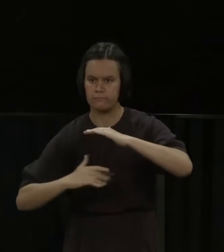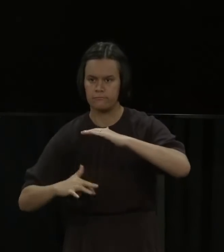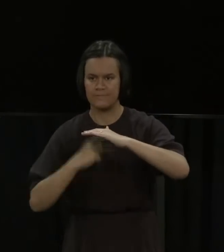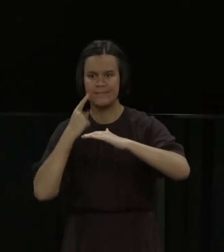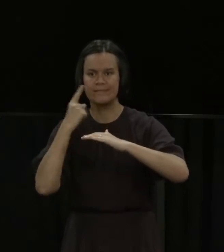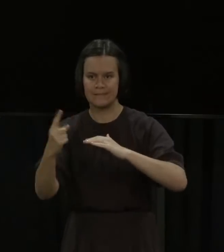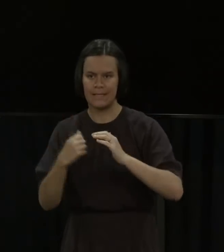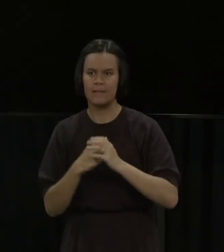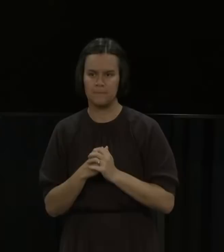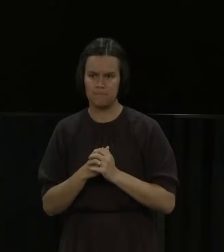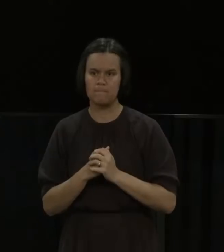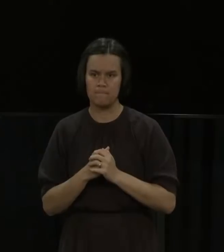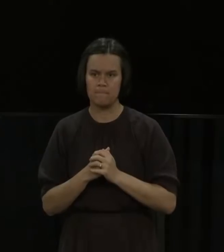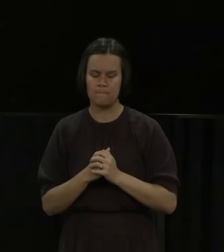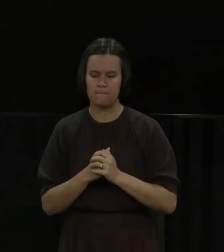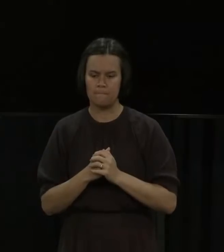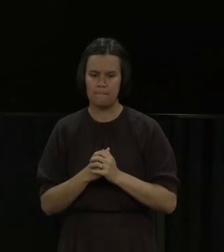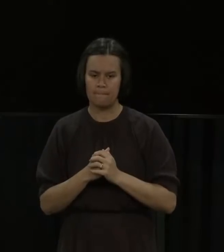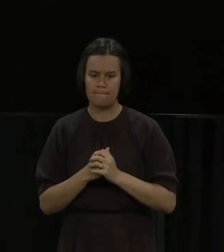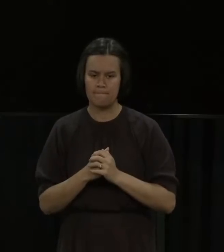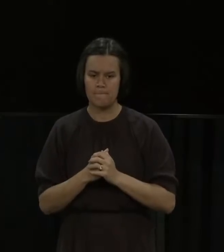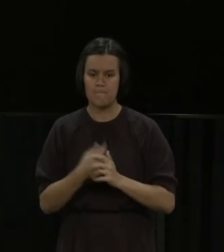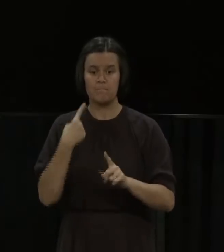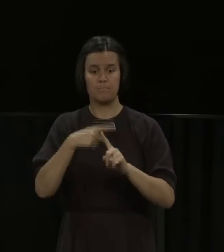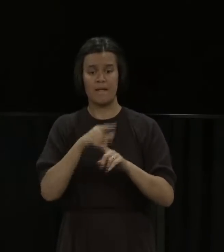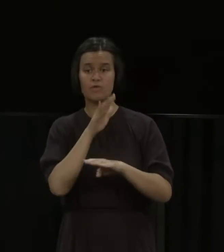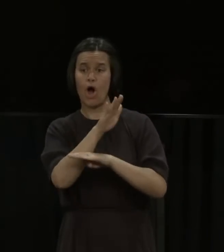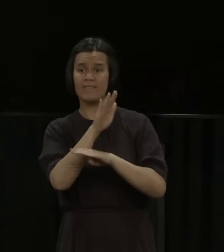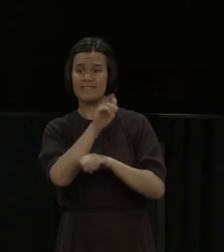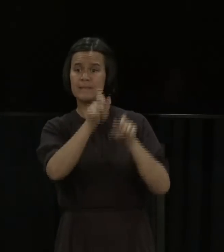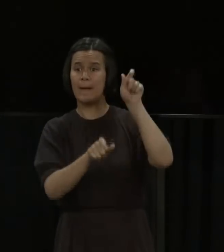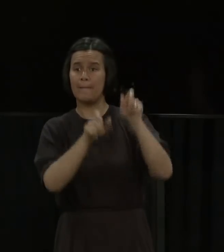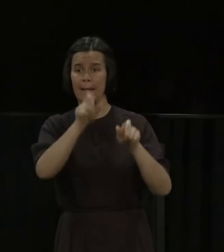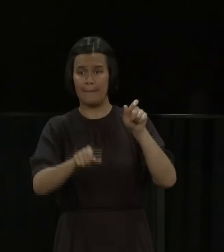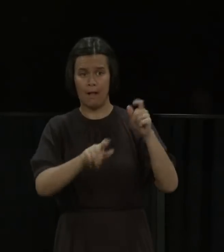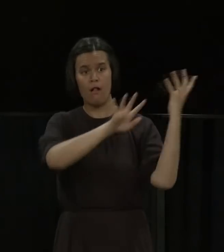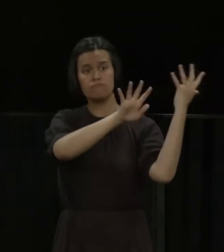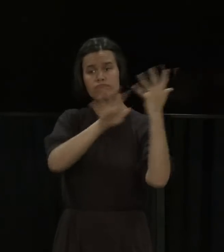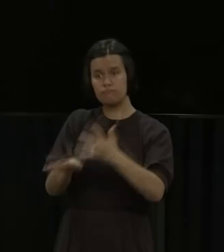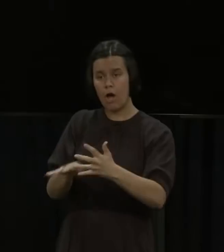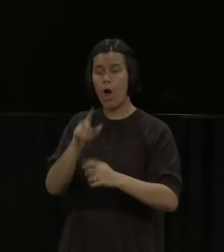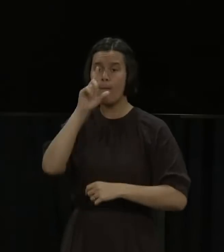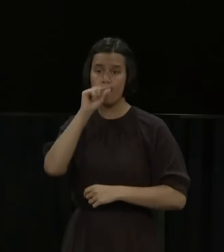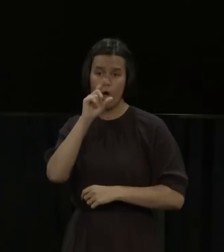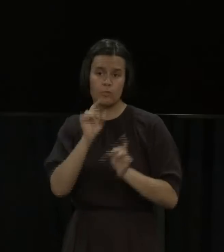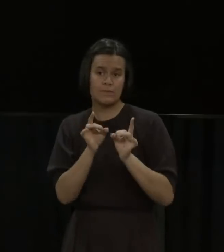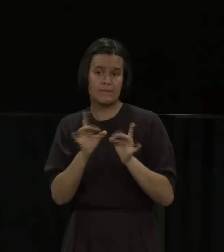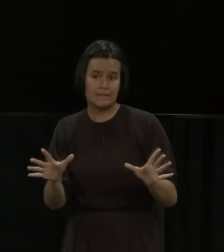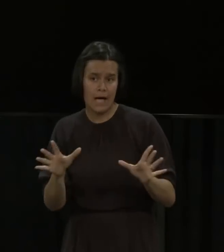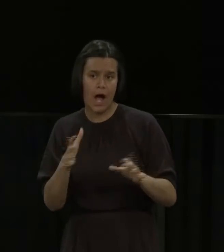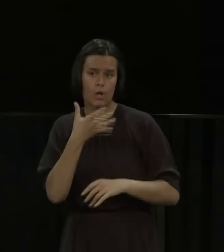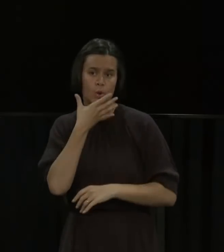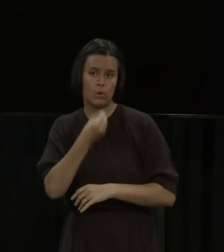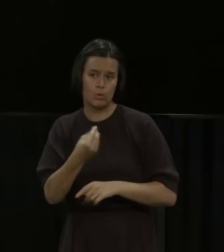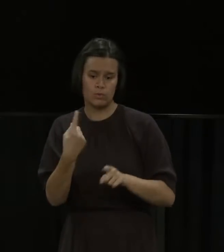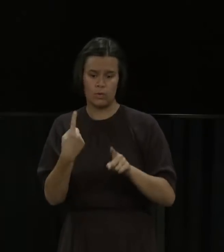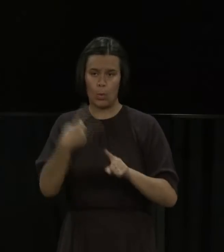I think we will see more use of rapid antigen testing. I do think also for